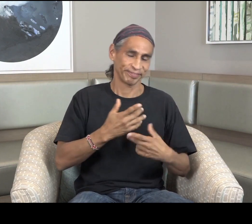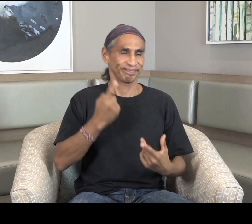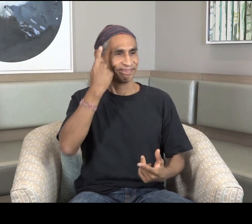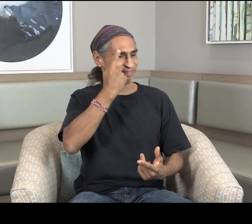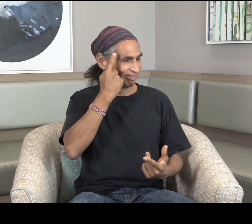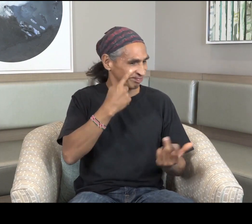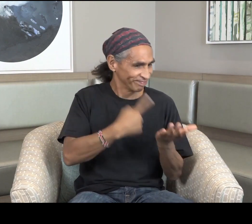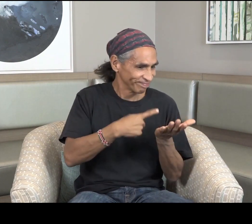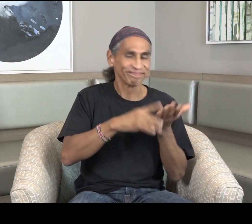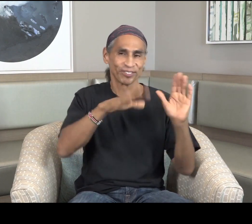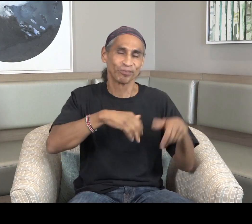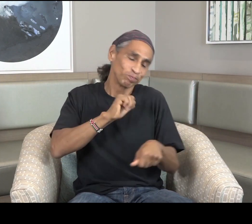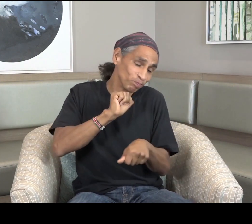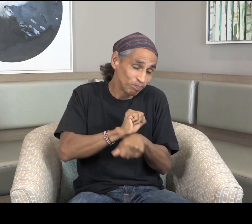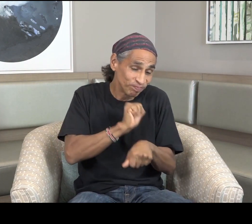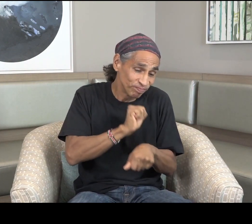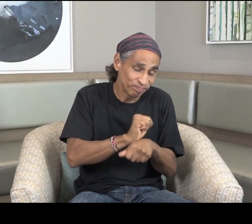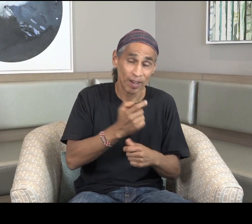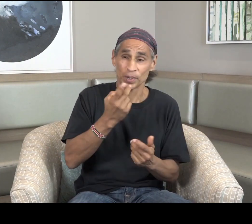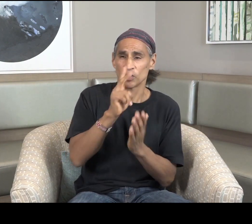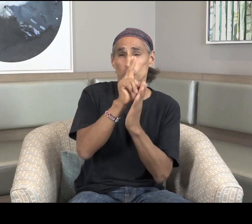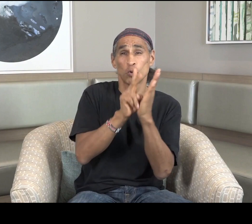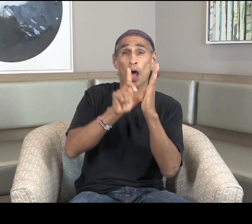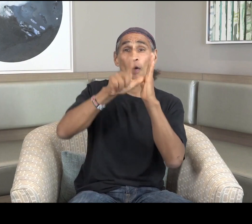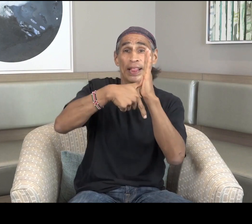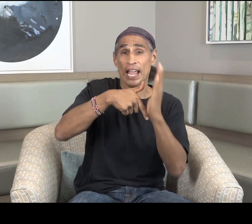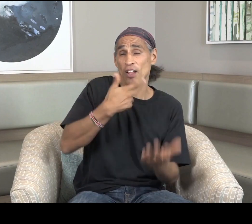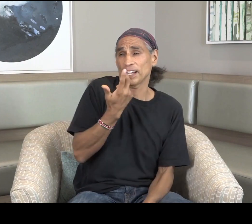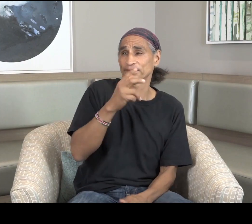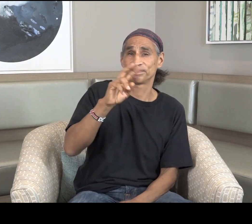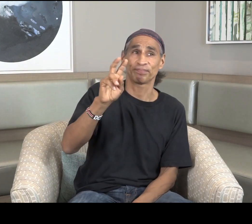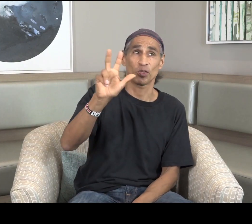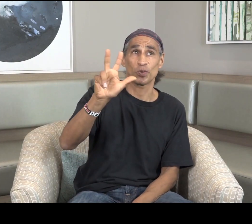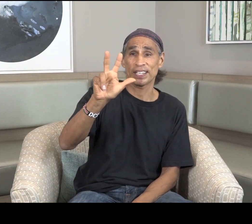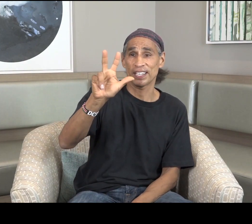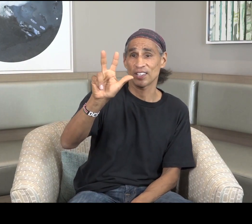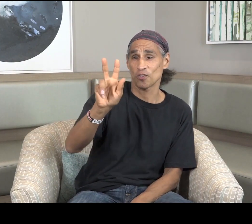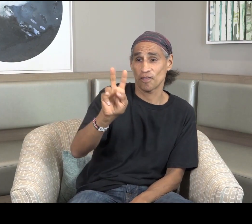we went, we got back to work.